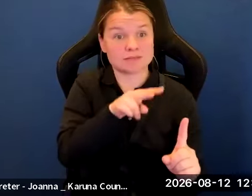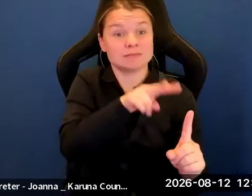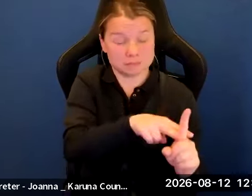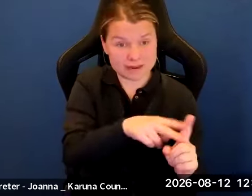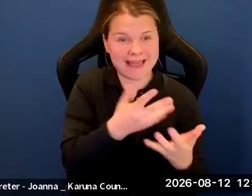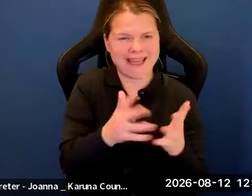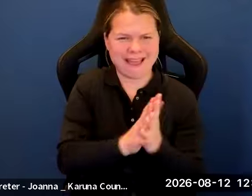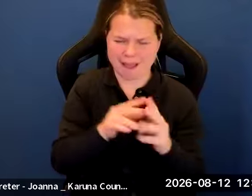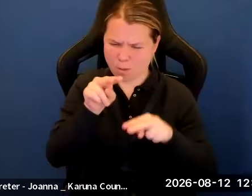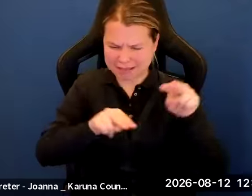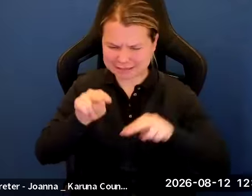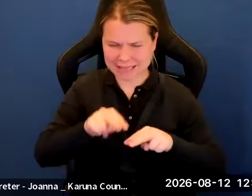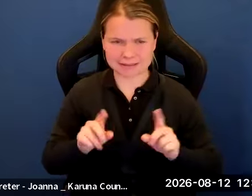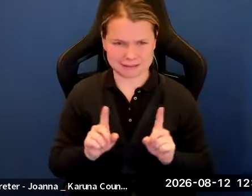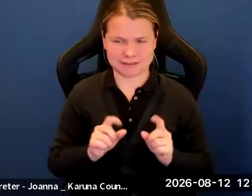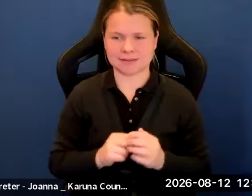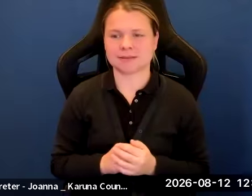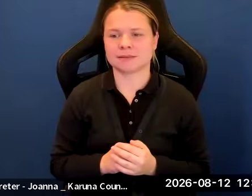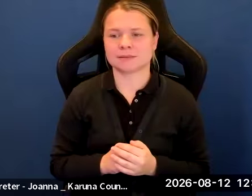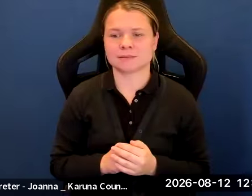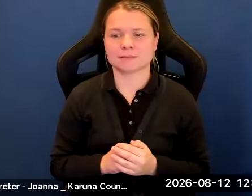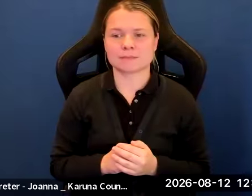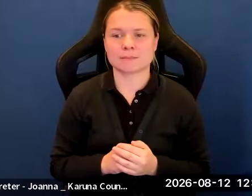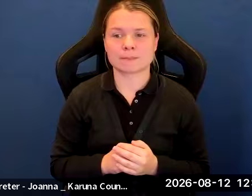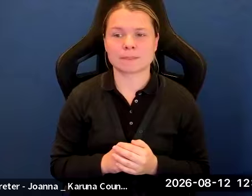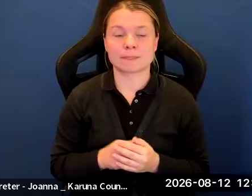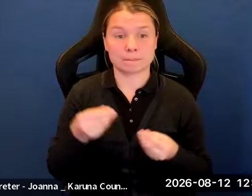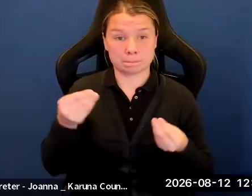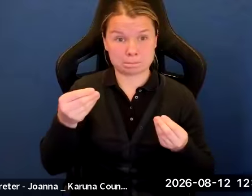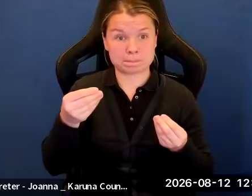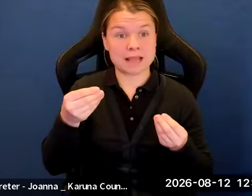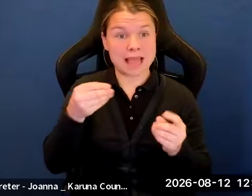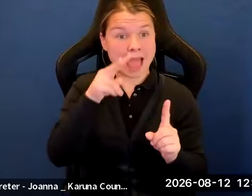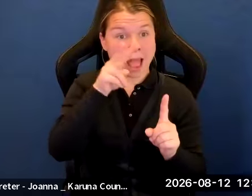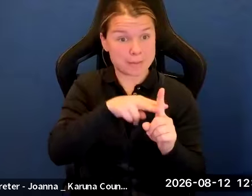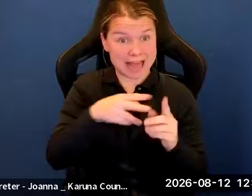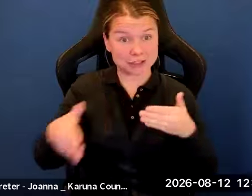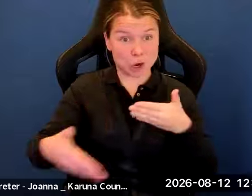All right. So I'm going to talk a little bit now about